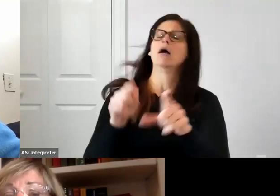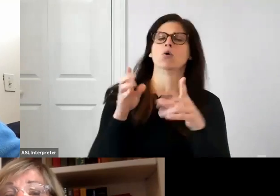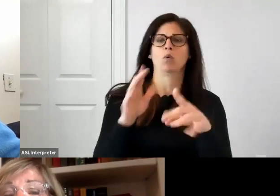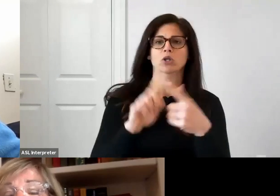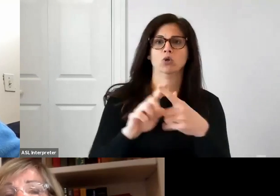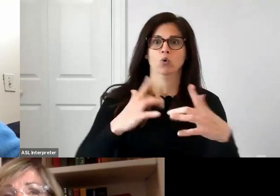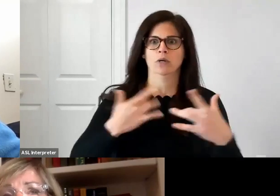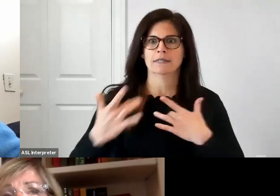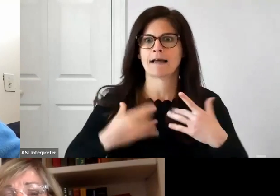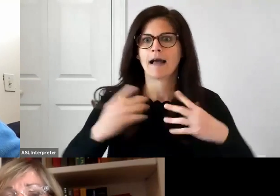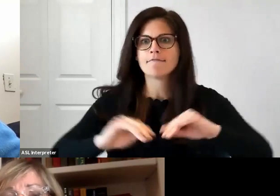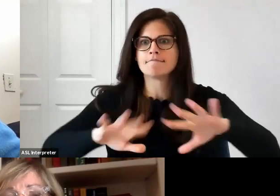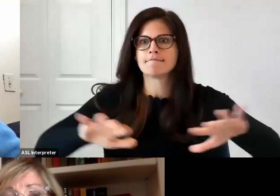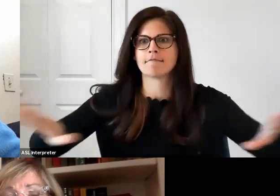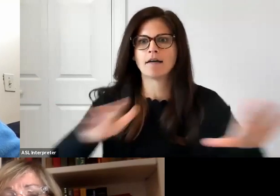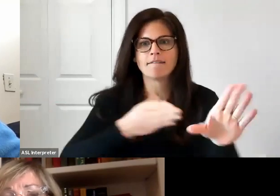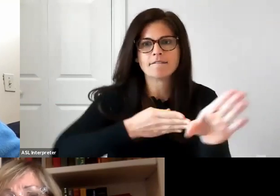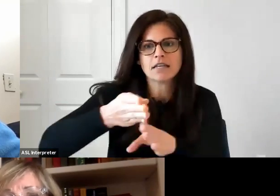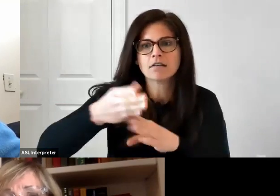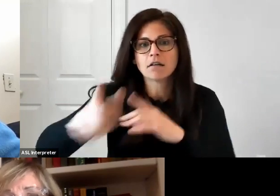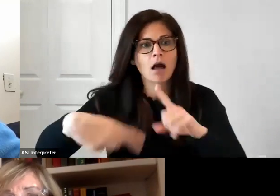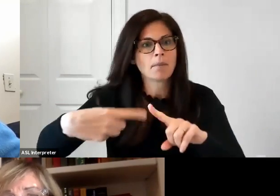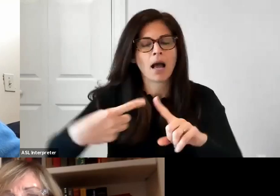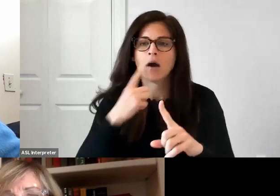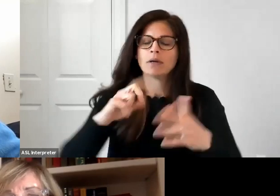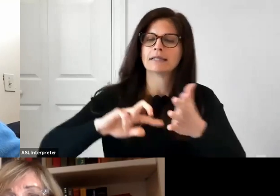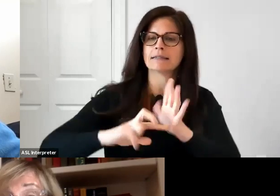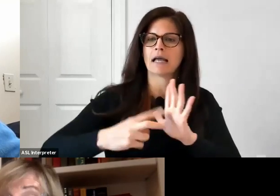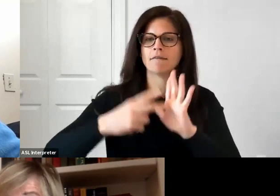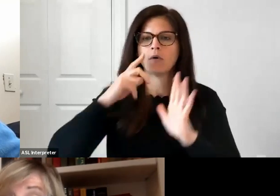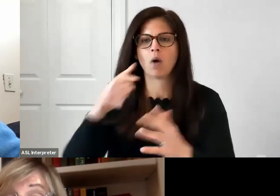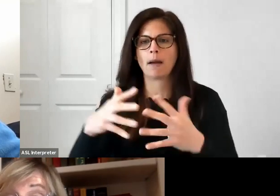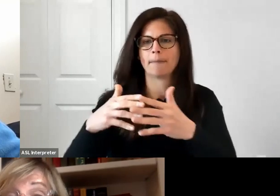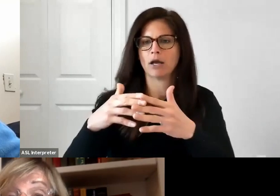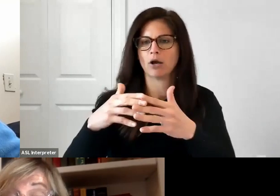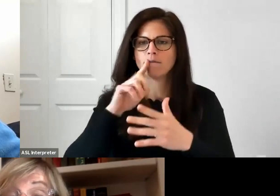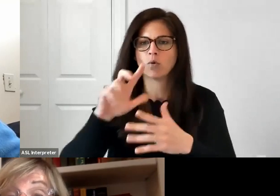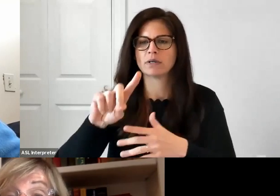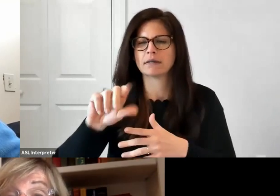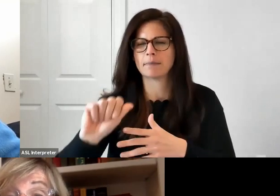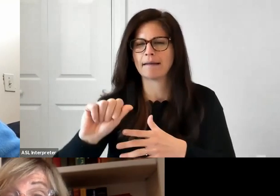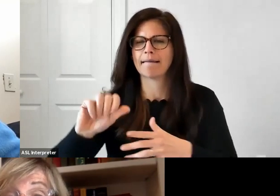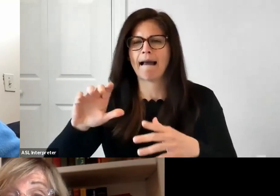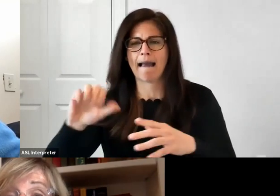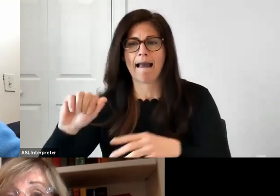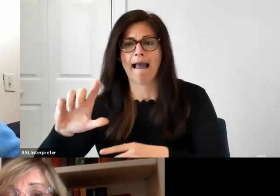around the intent of the Americans with Disabilities Act, which, turns 30 years old this year.